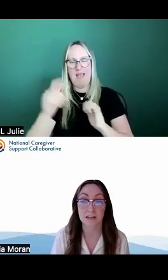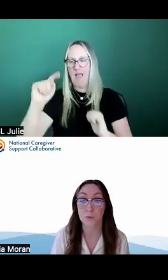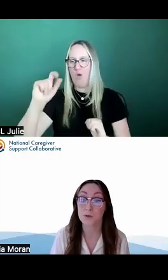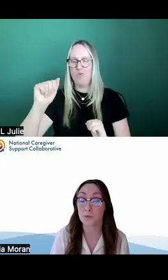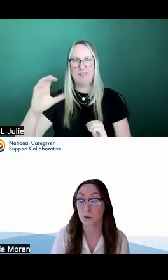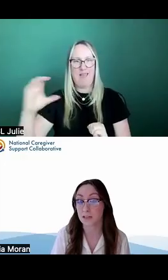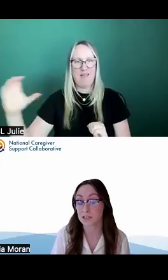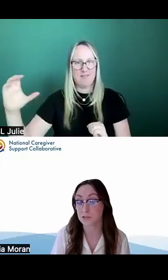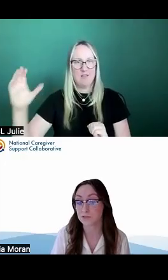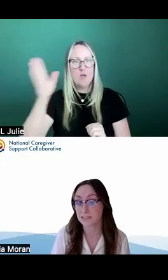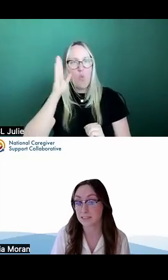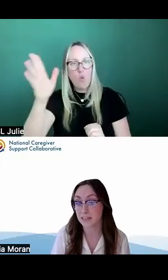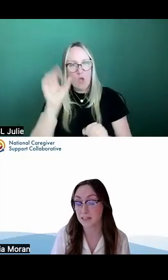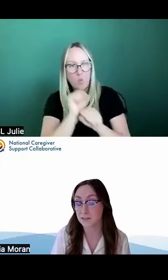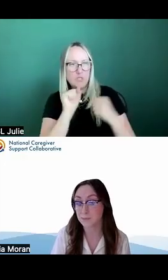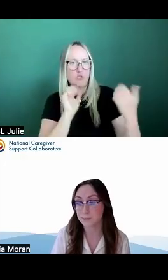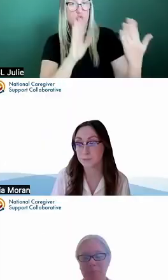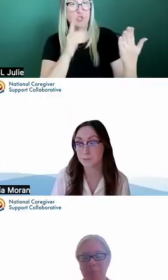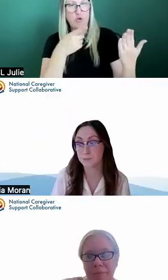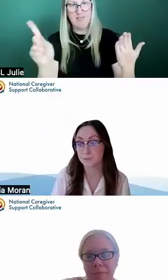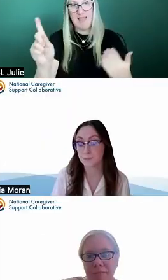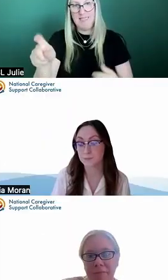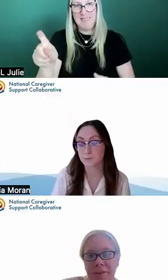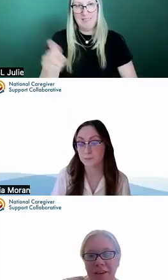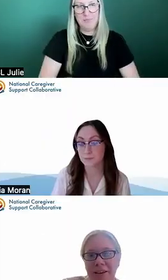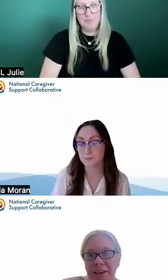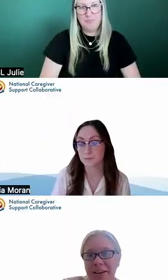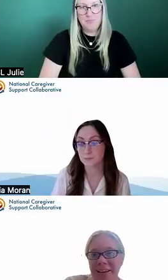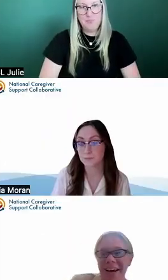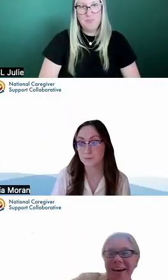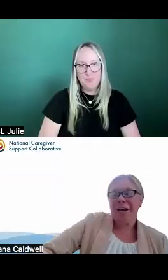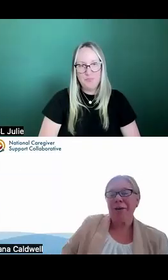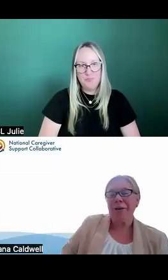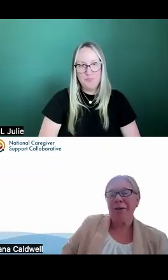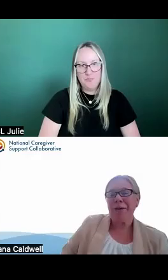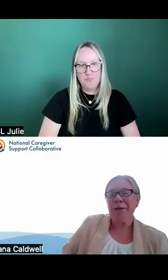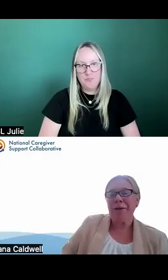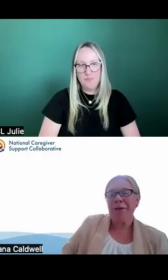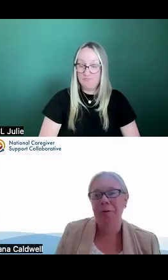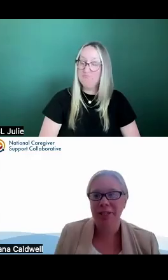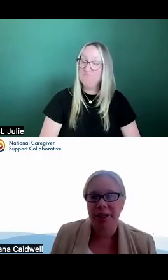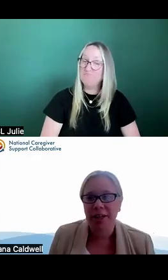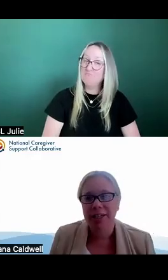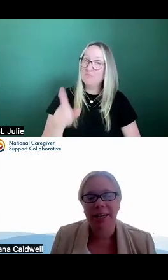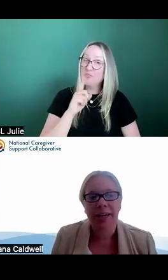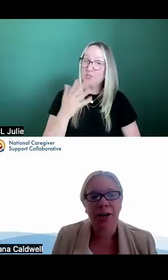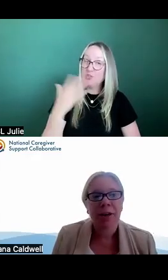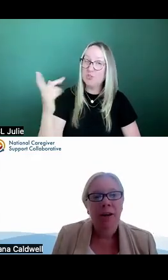and will be working to address this need? Yeah, absolutely. That's a great question, thanks Leia.